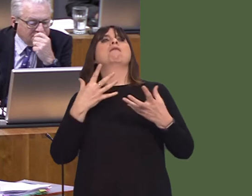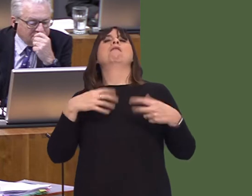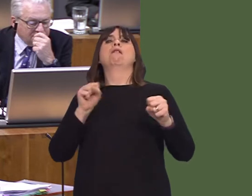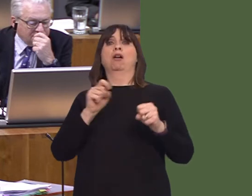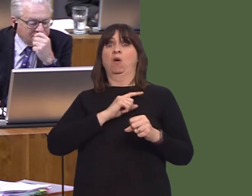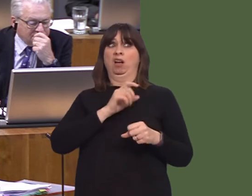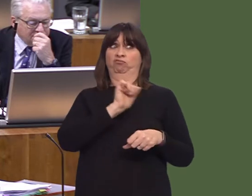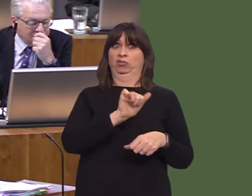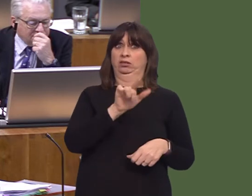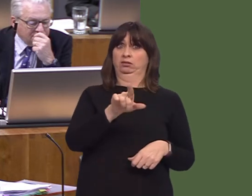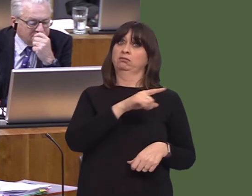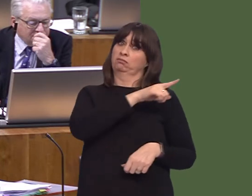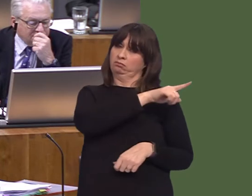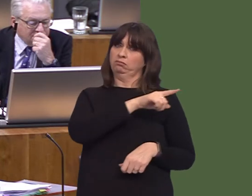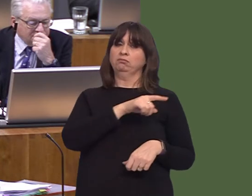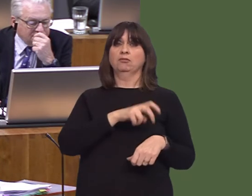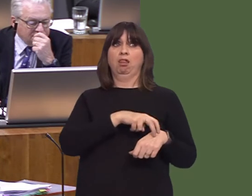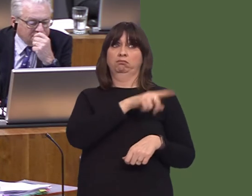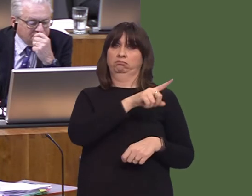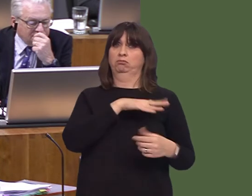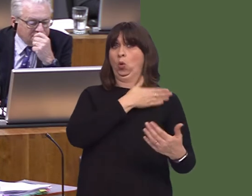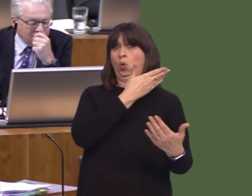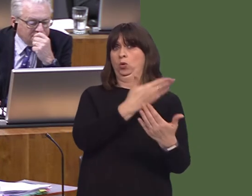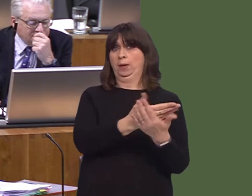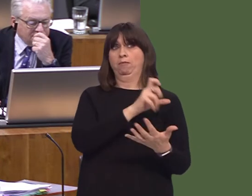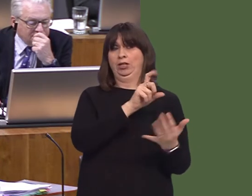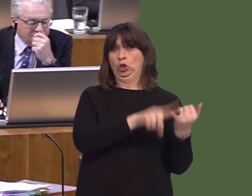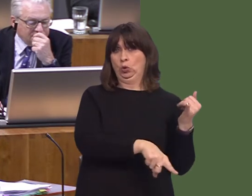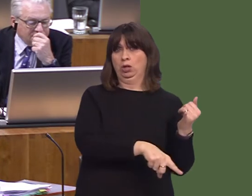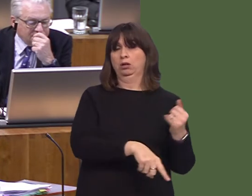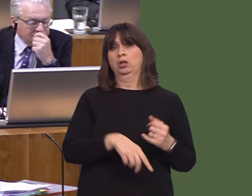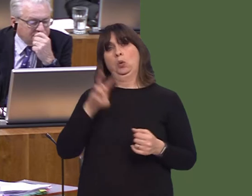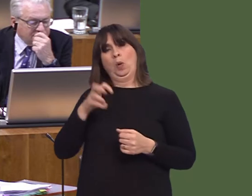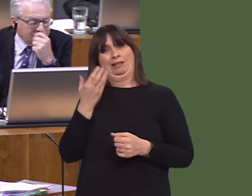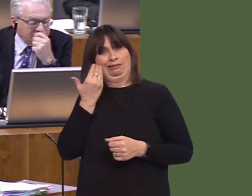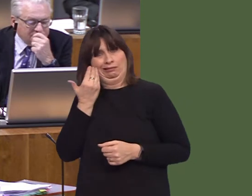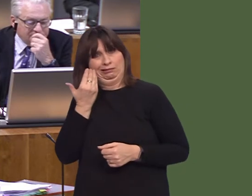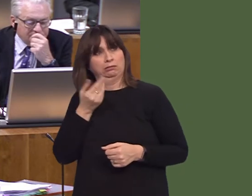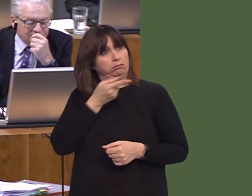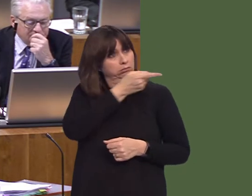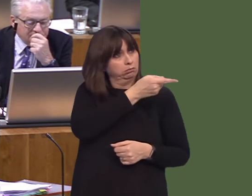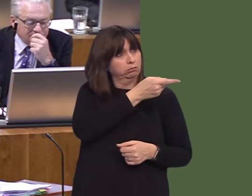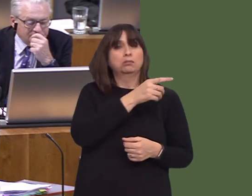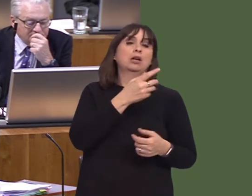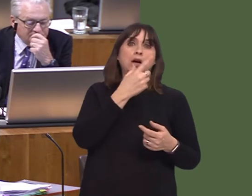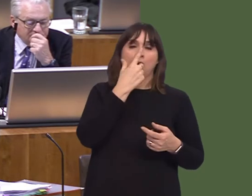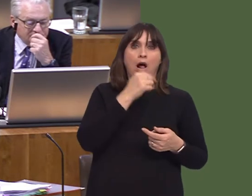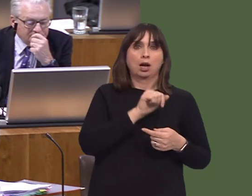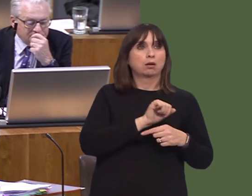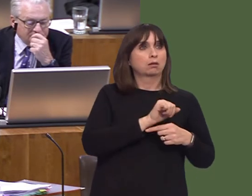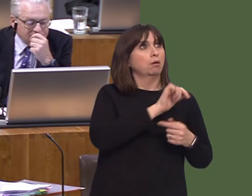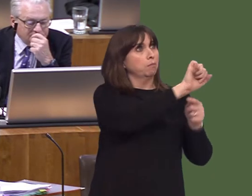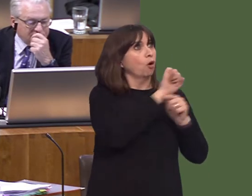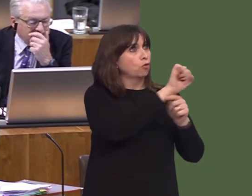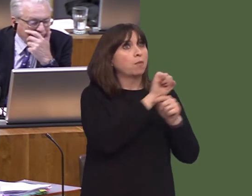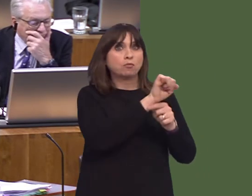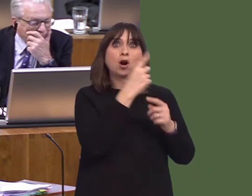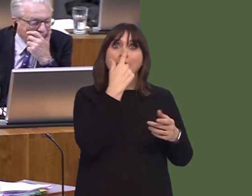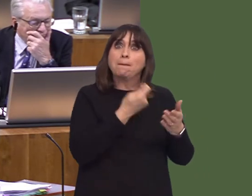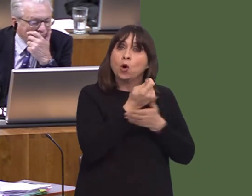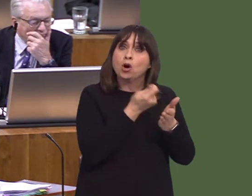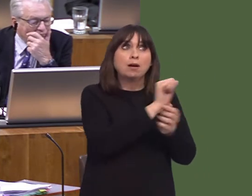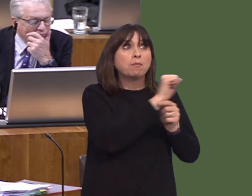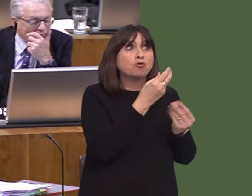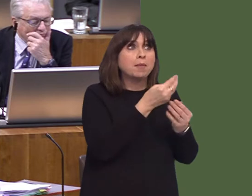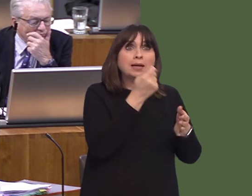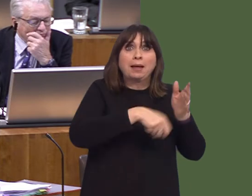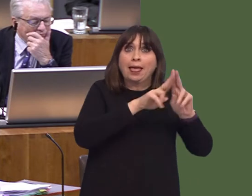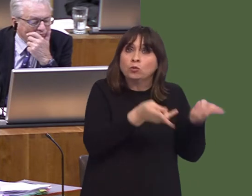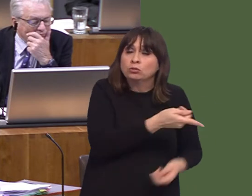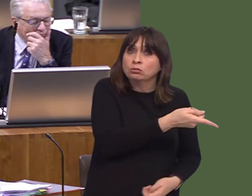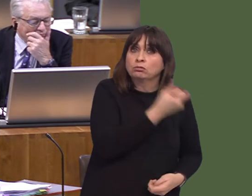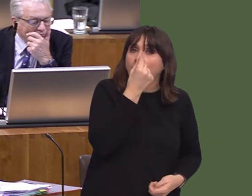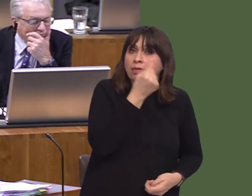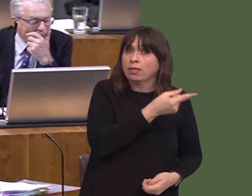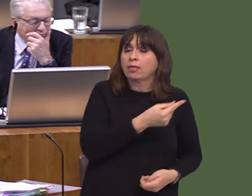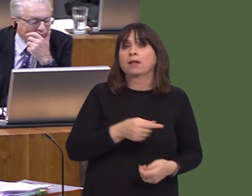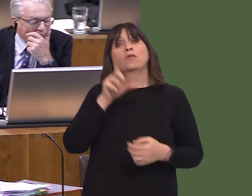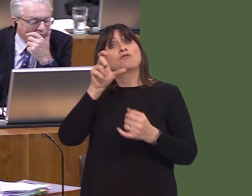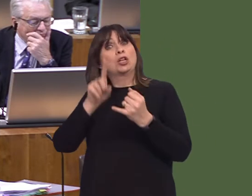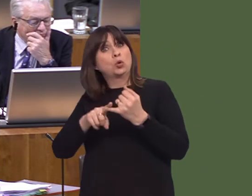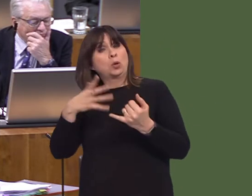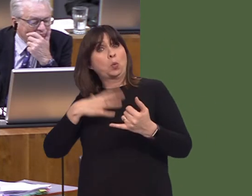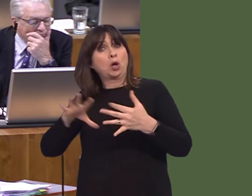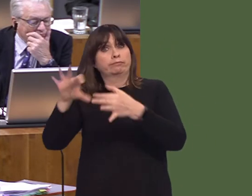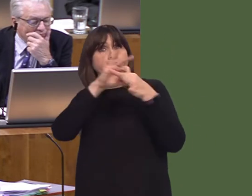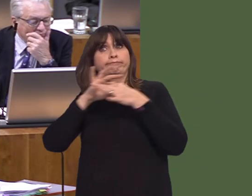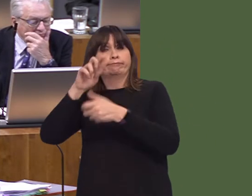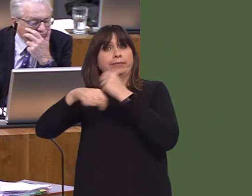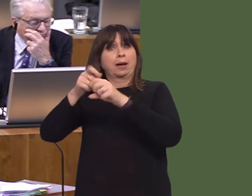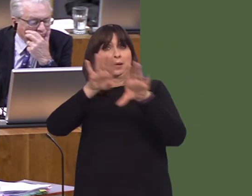in Cefn Coed so that future funding of this project is not put at risk?